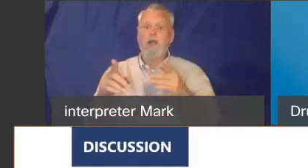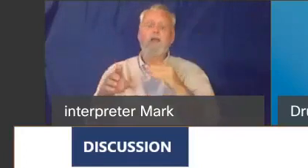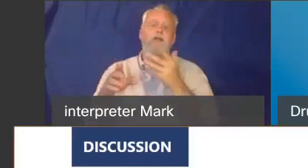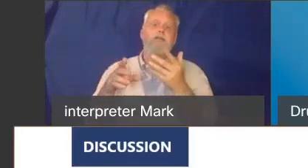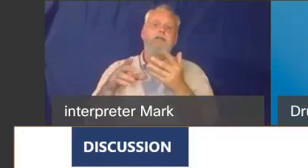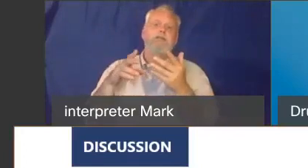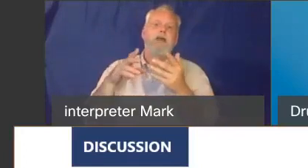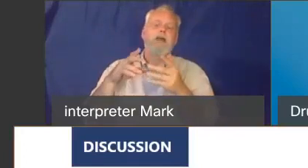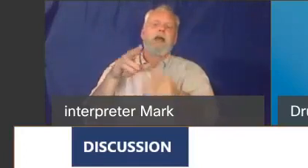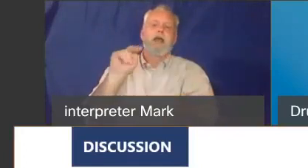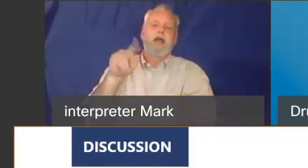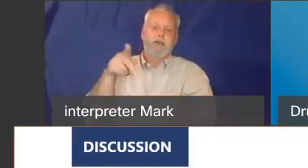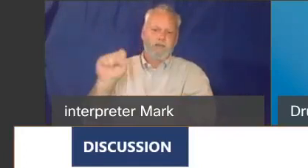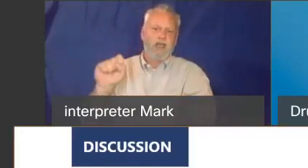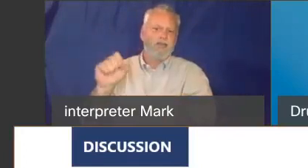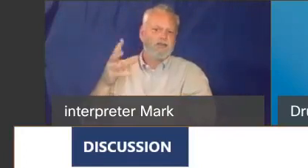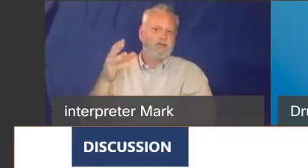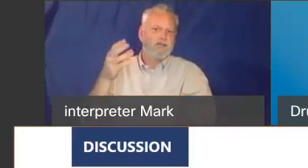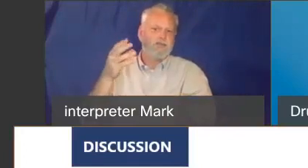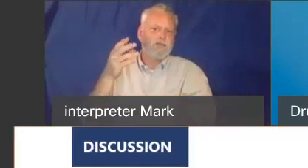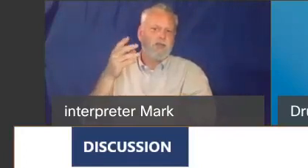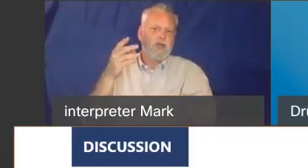Um, as well, as a role for you that to do state planning.